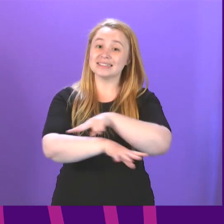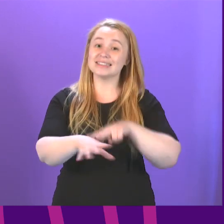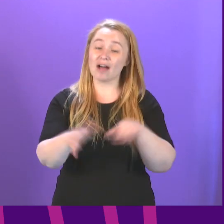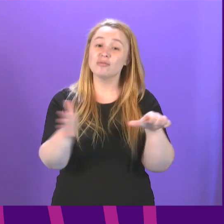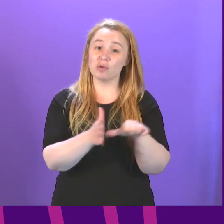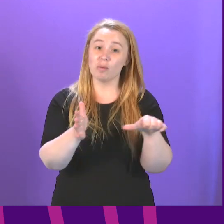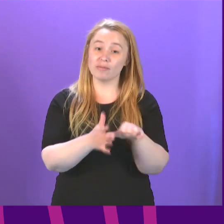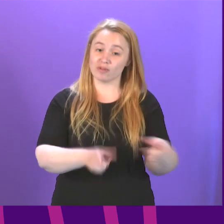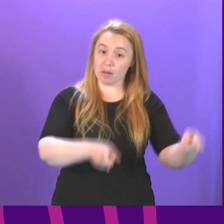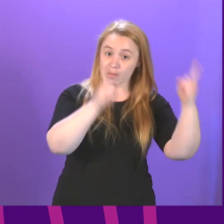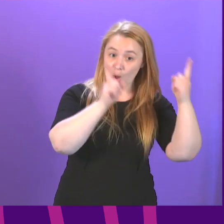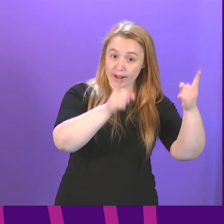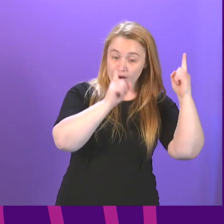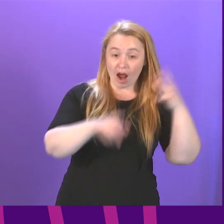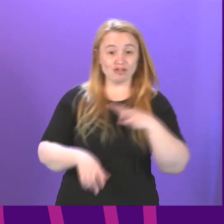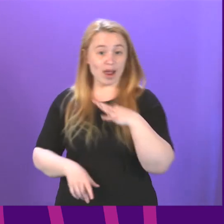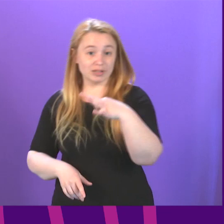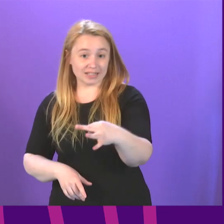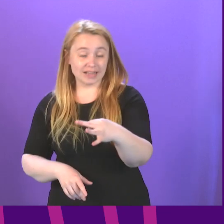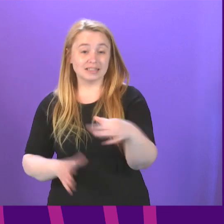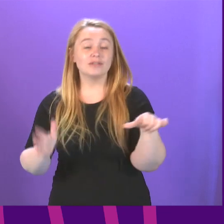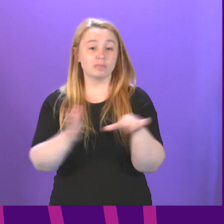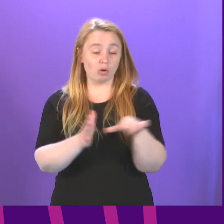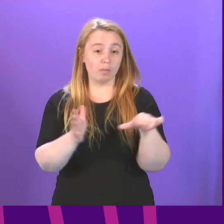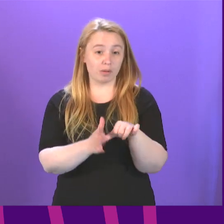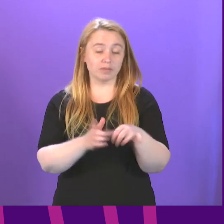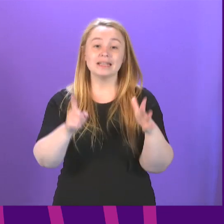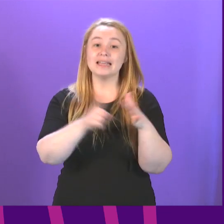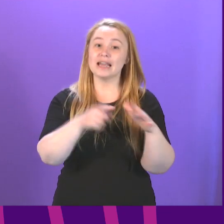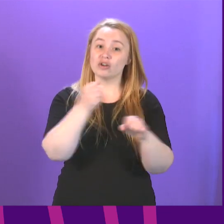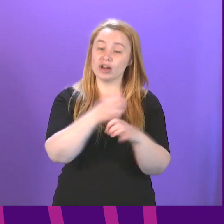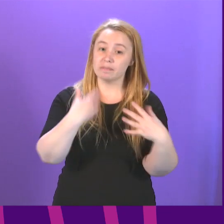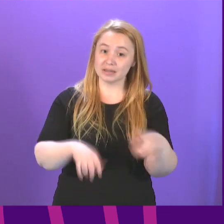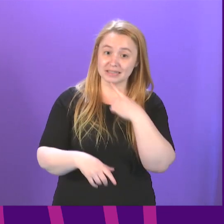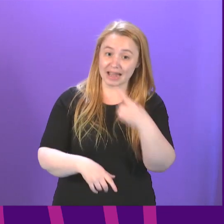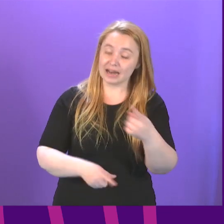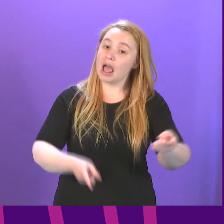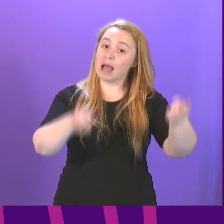the representatives of the employees. As Iain Gray says, the employer did not ratify the